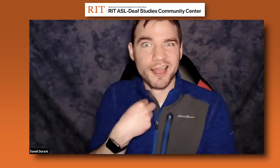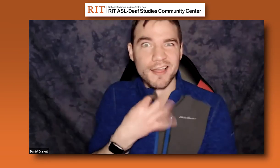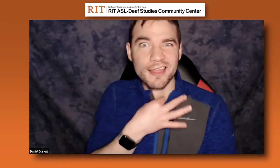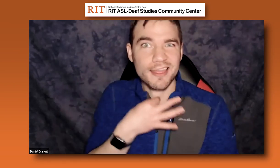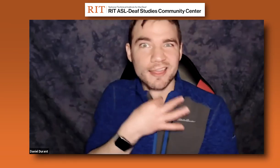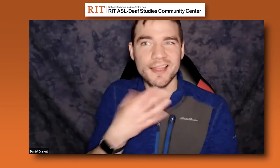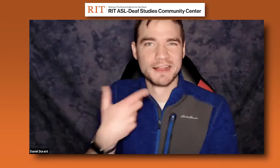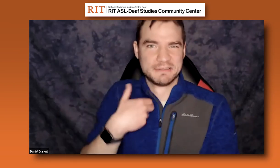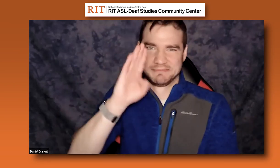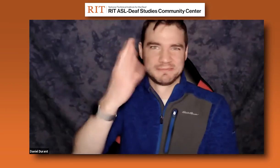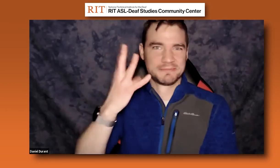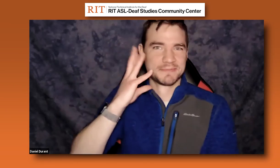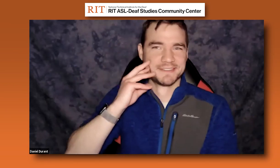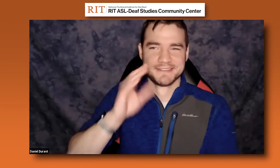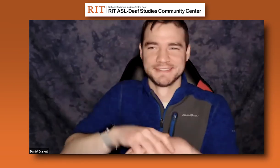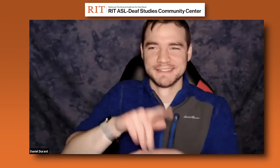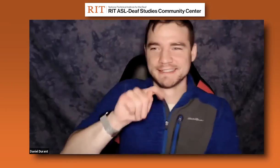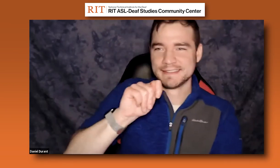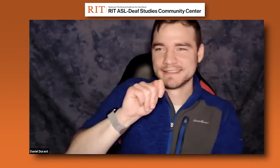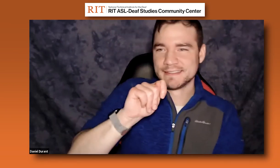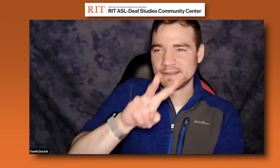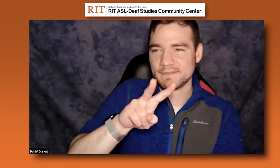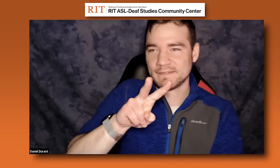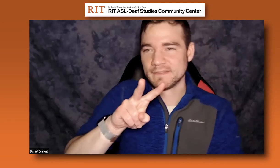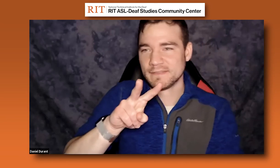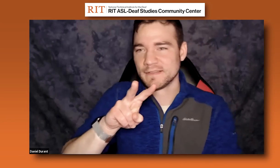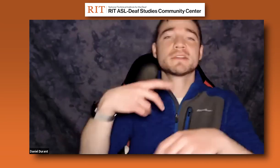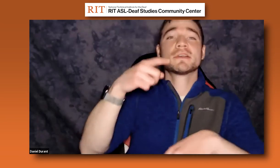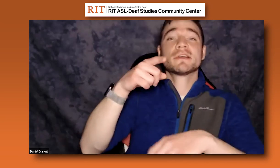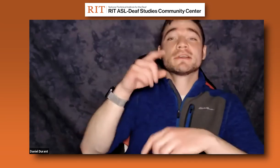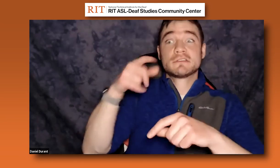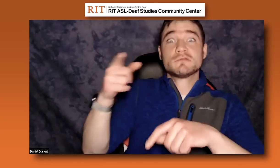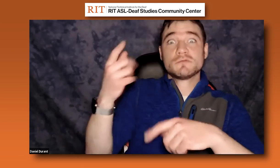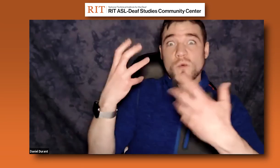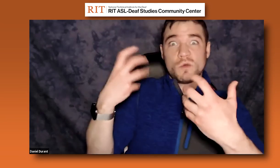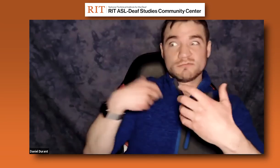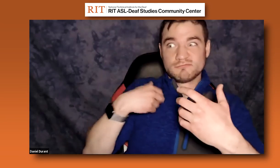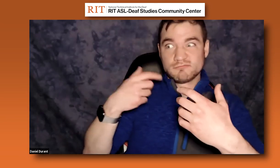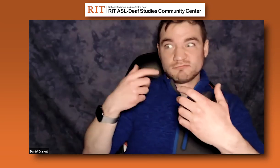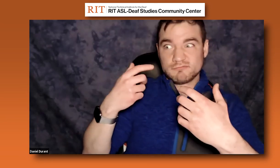I had never had any experience on a TV show,